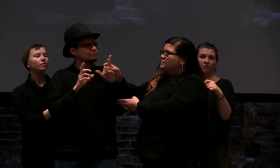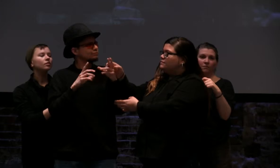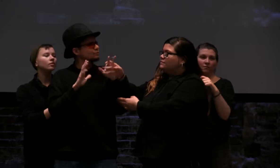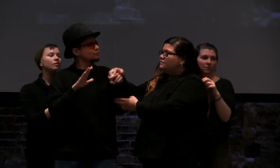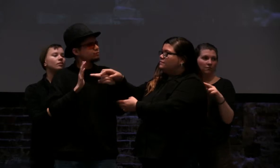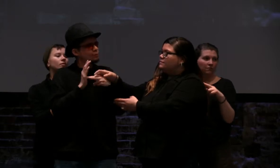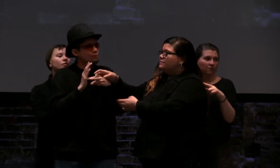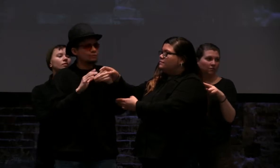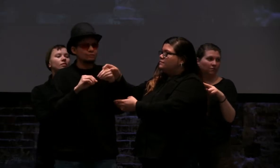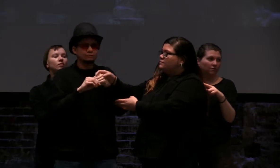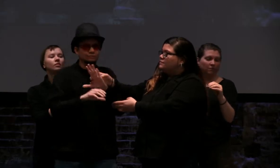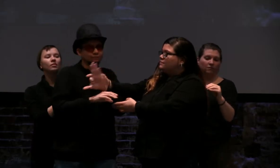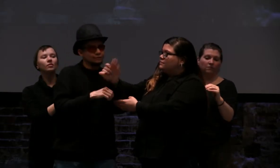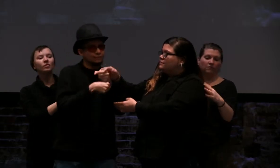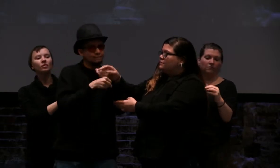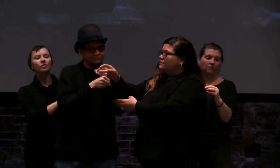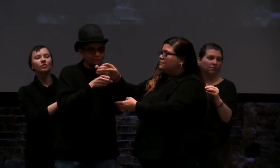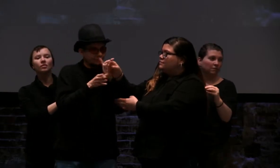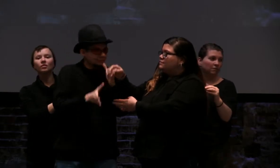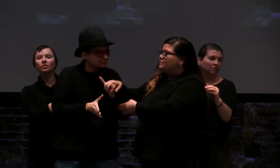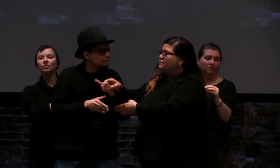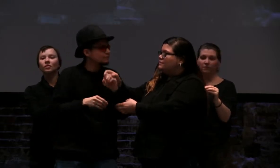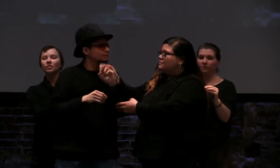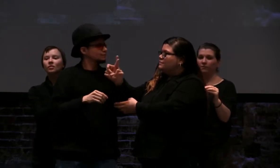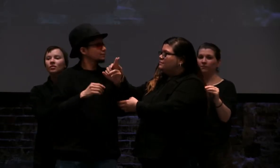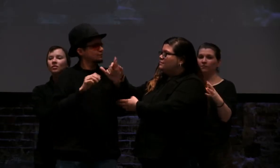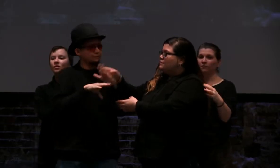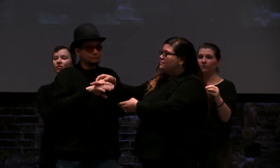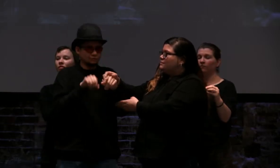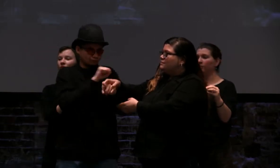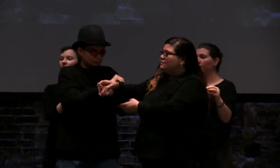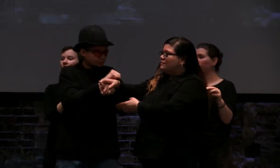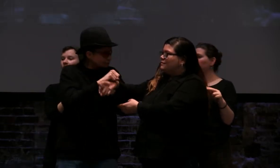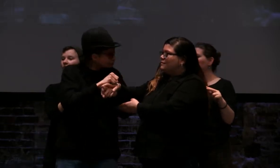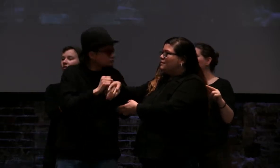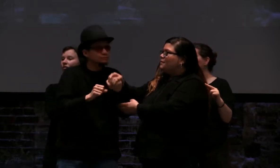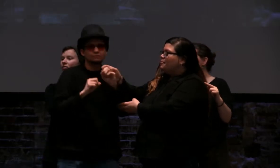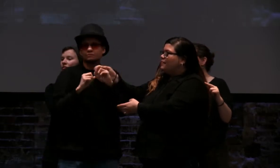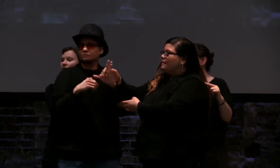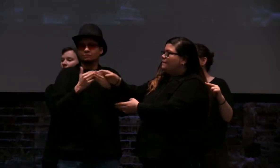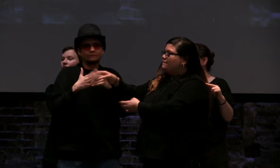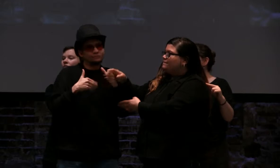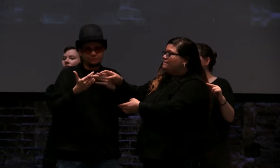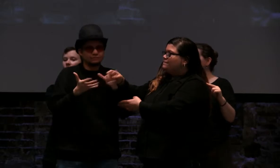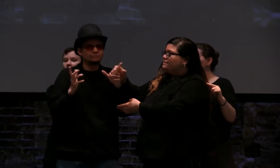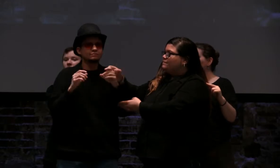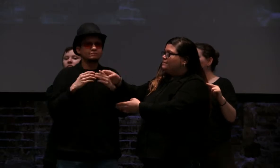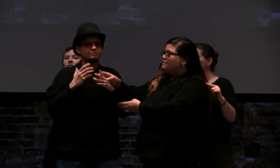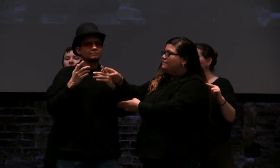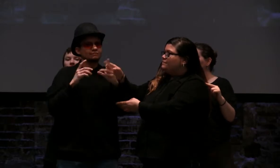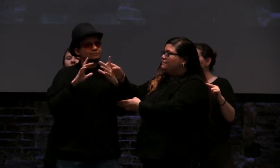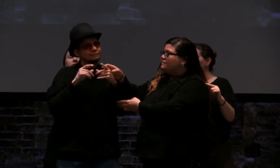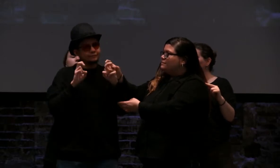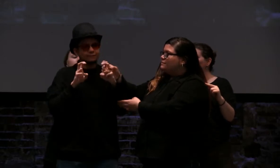to think of something while in your own line of work, training, or whatever it is,